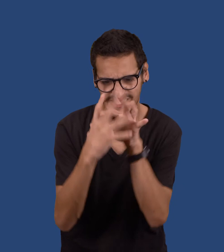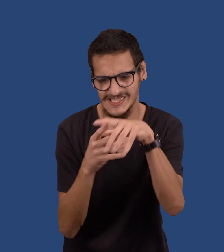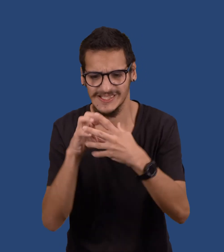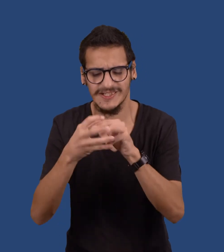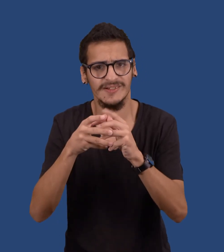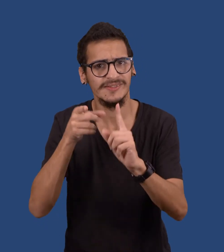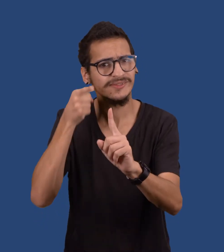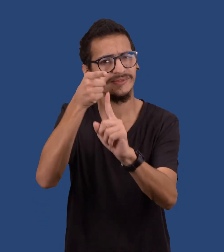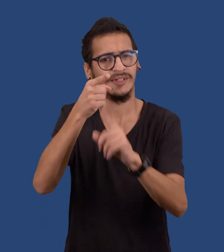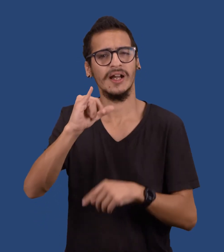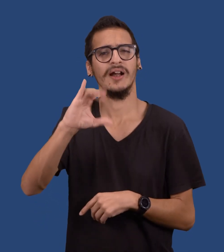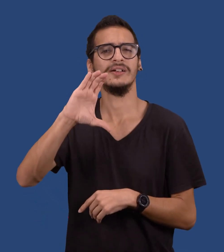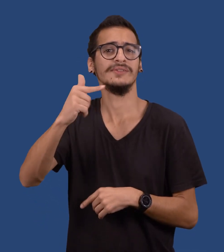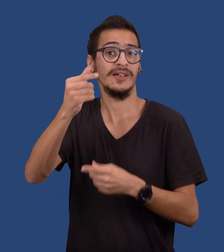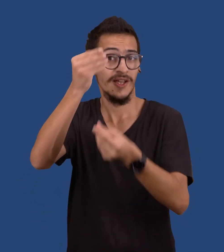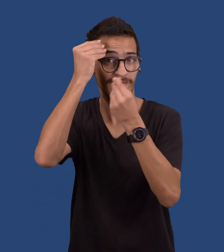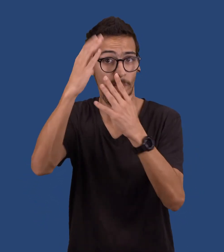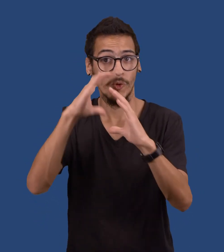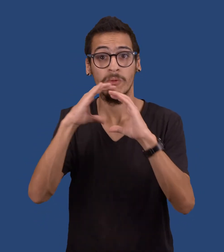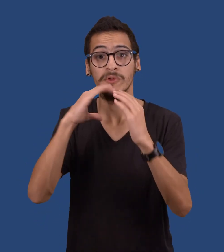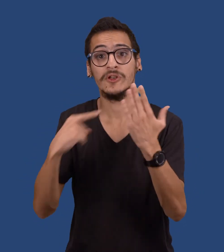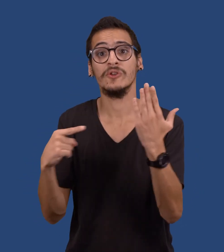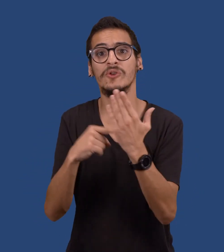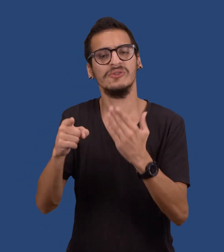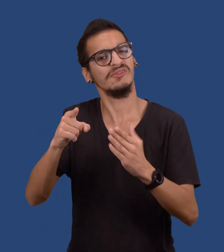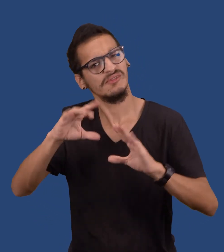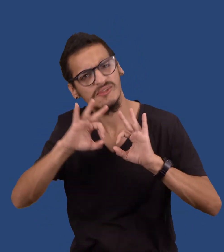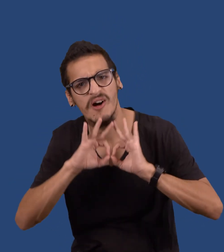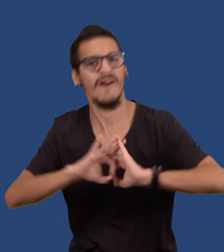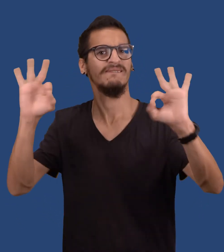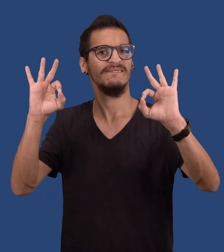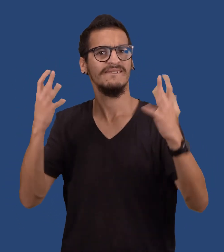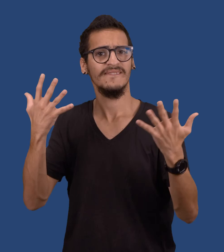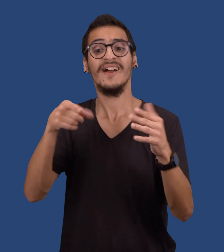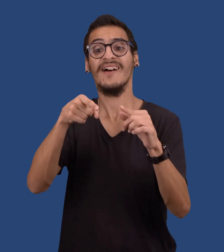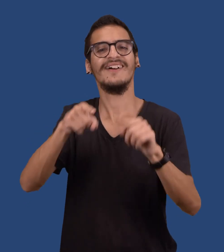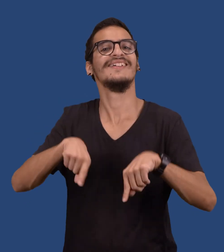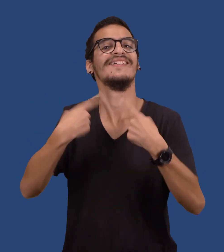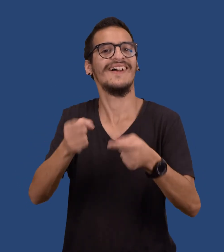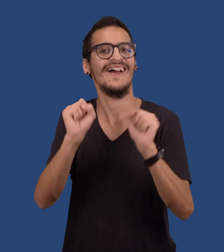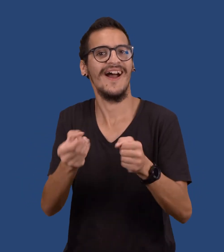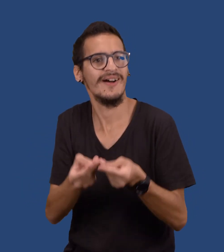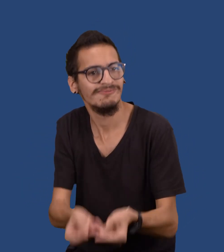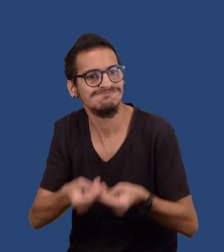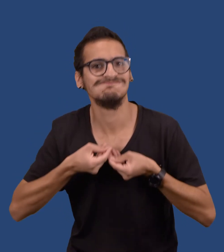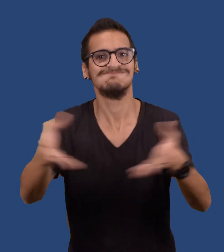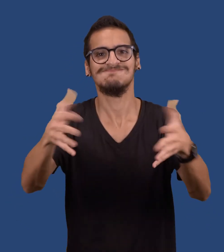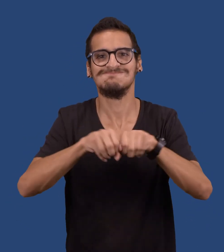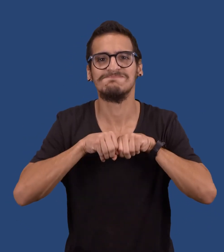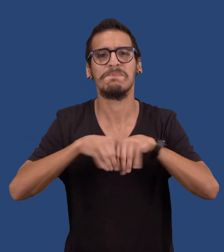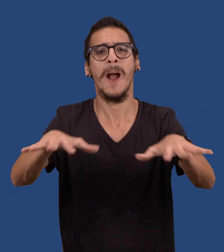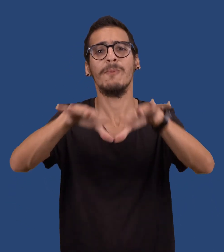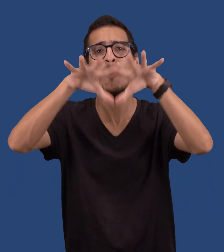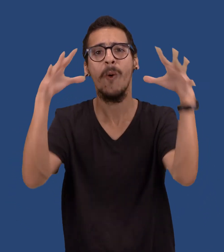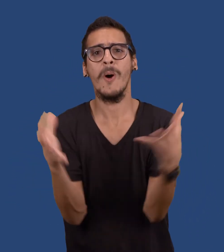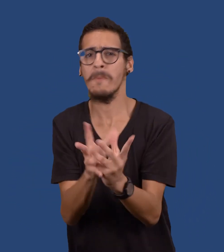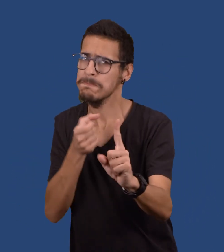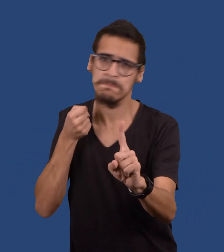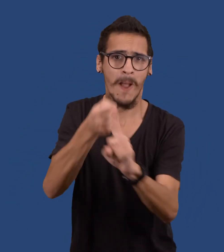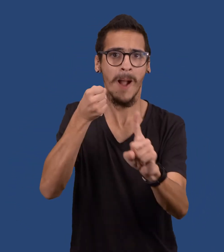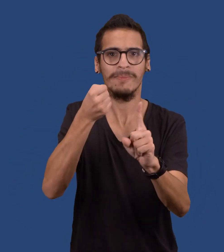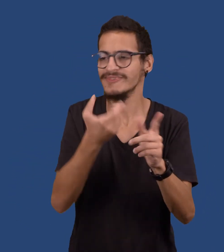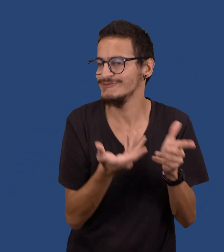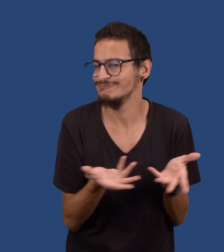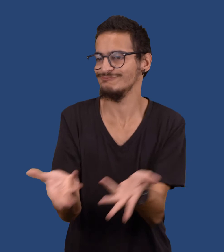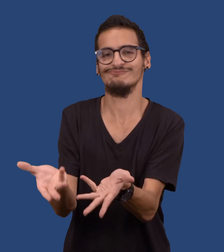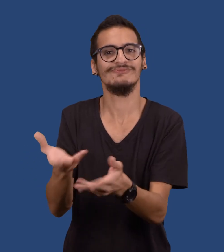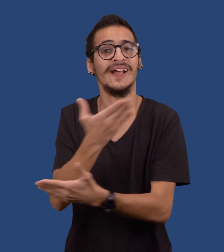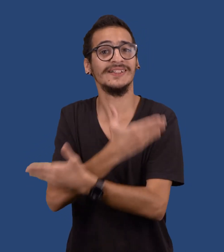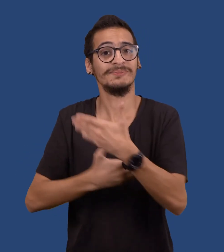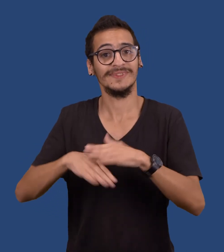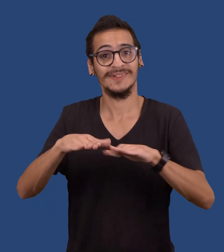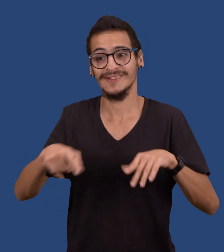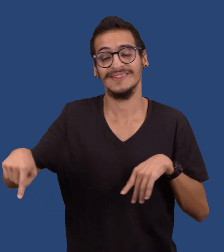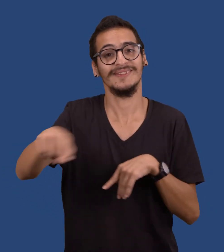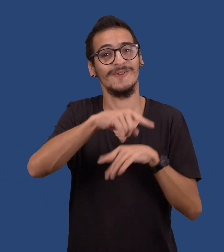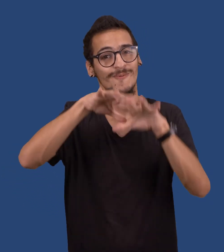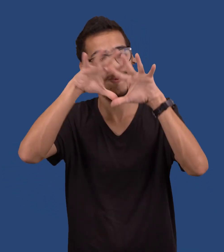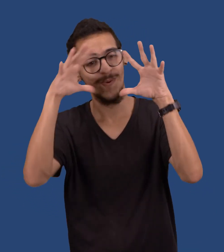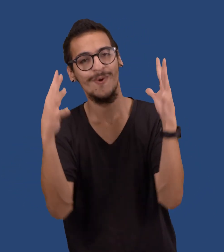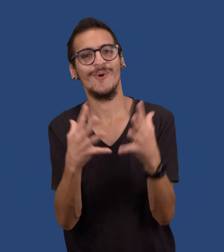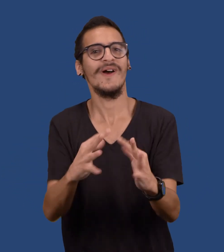Together, let’s ensure the best ICT solutions reach children with disabilities around the world.